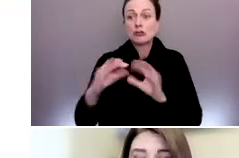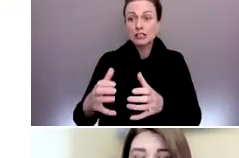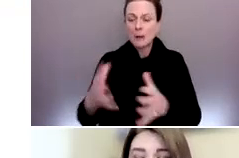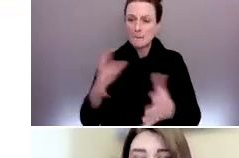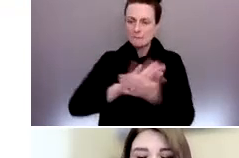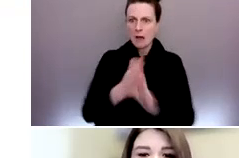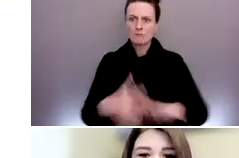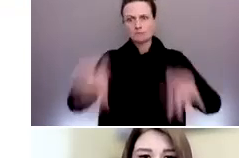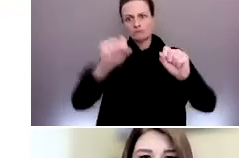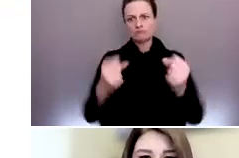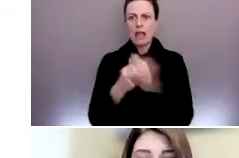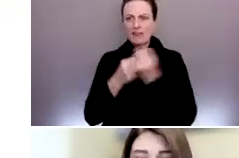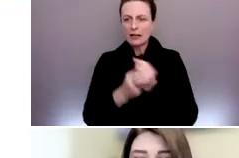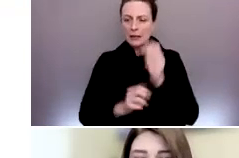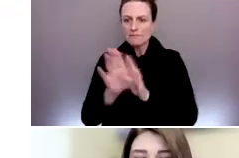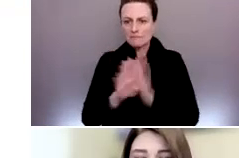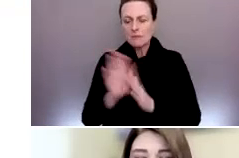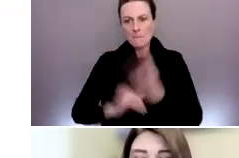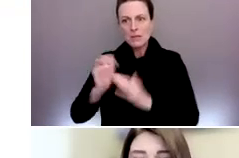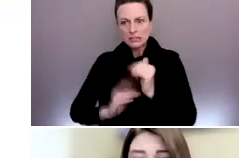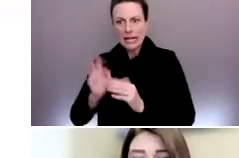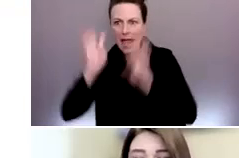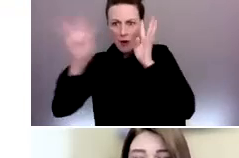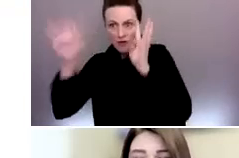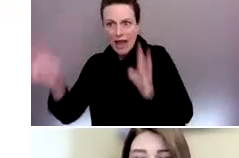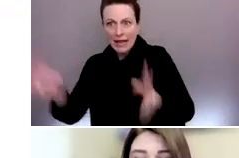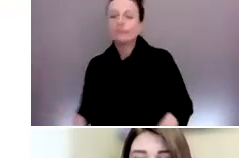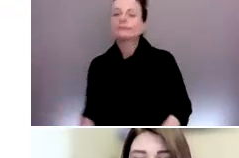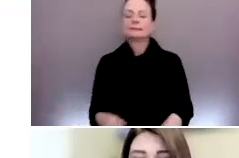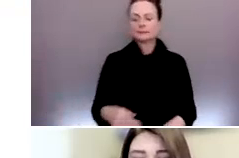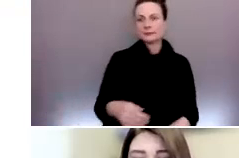building, and innovating. I would like to read my recent post